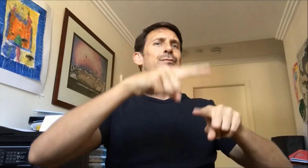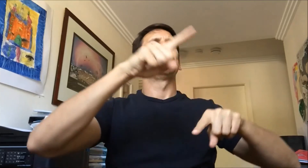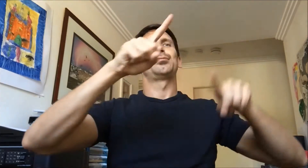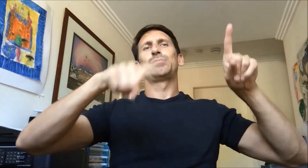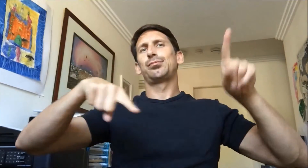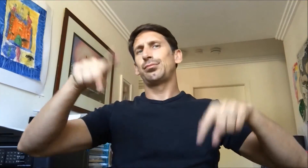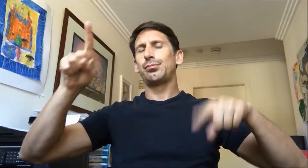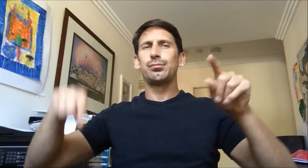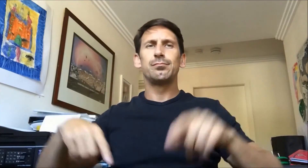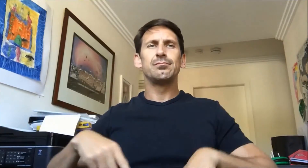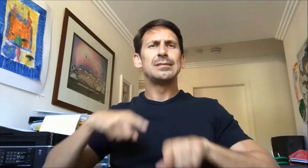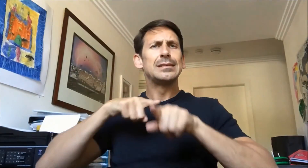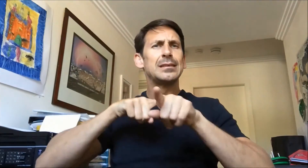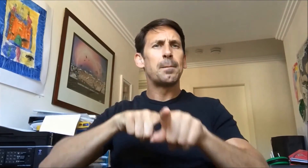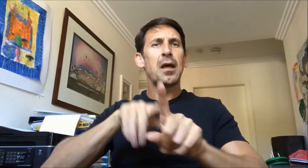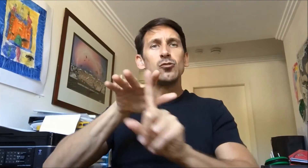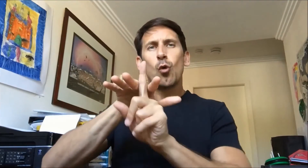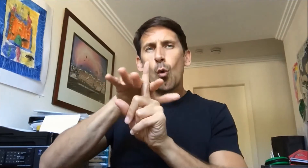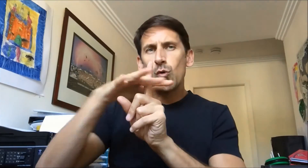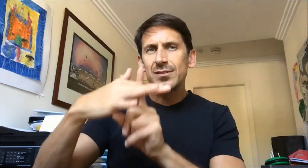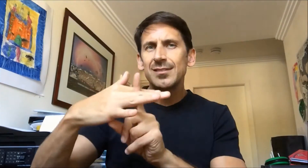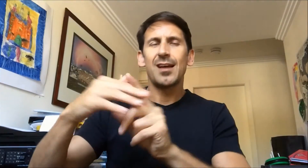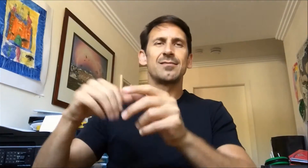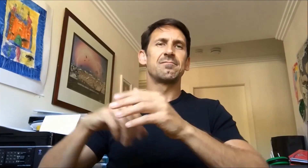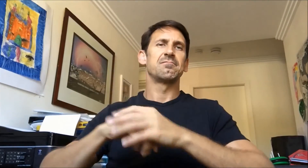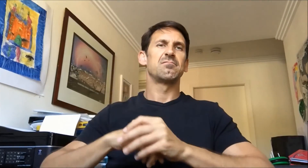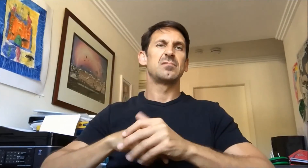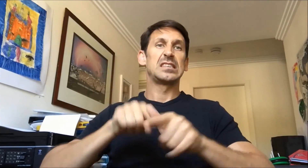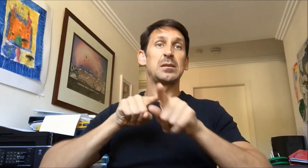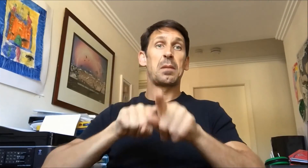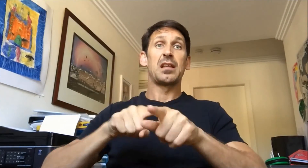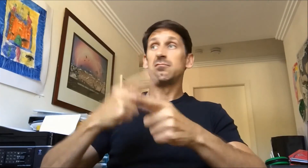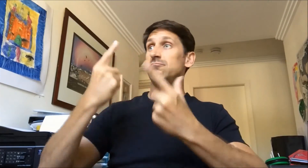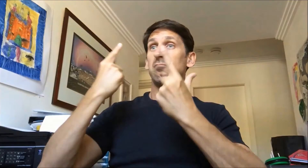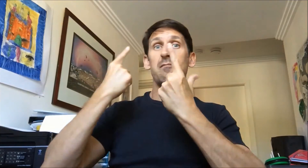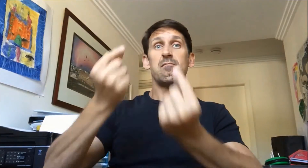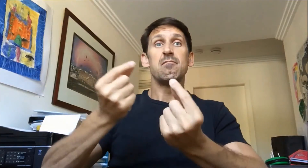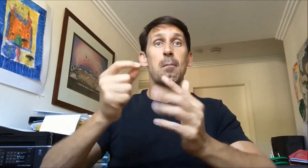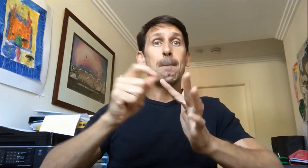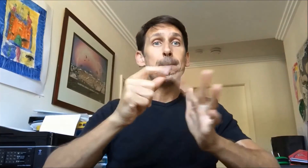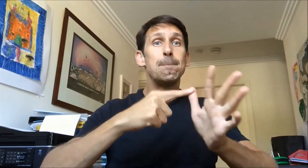Each have their own nuances, depending on the context. The pace that people speak also varies -